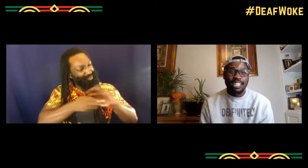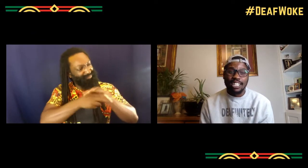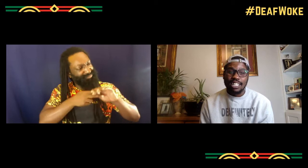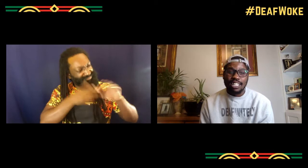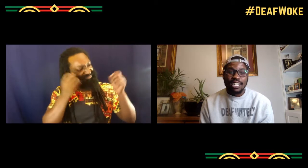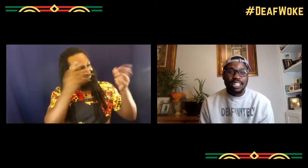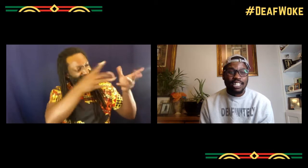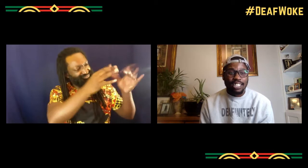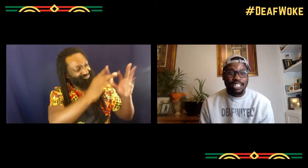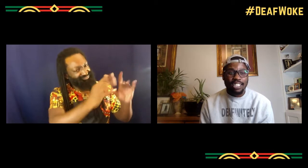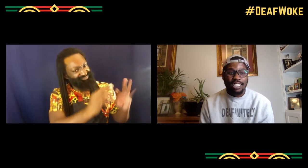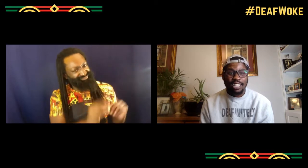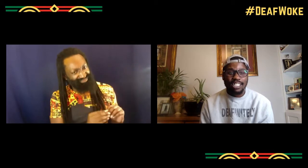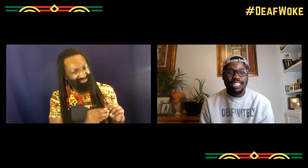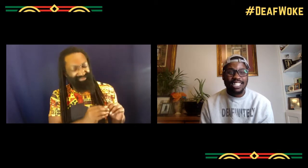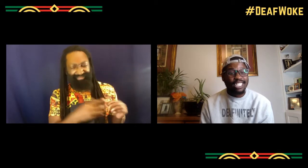Black, deaf men, you know.